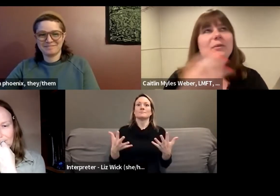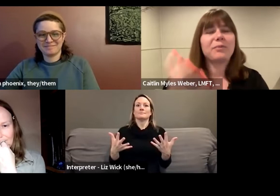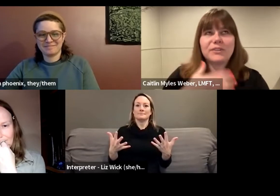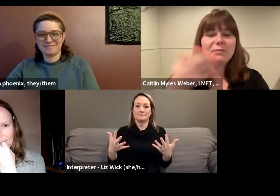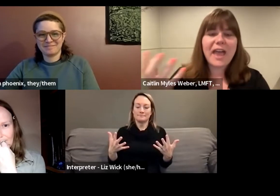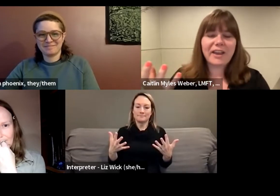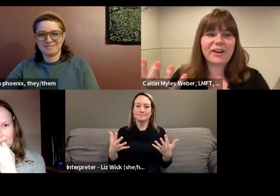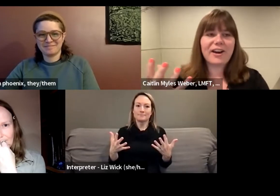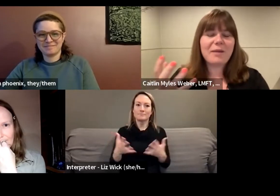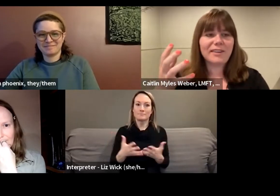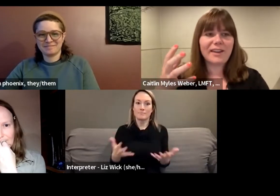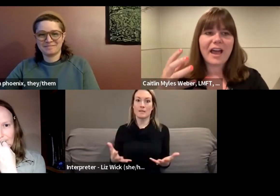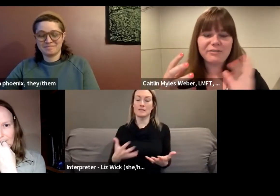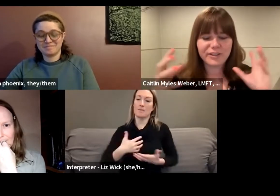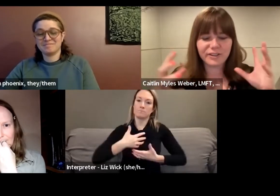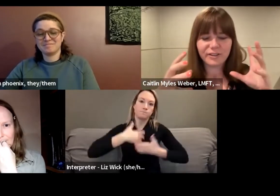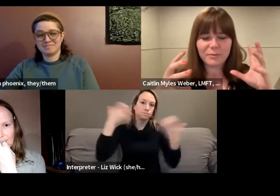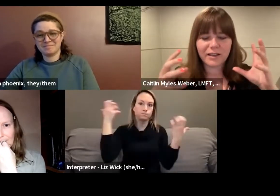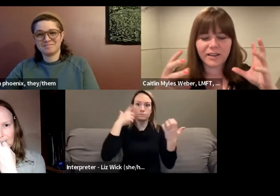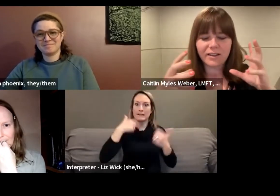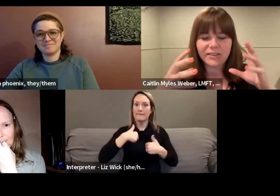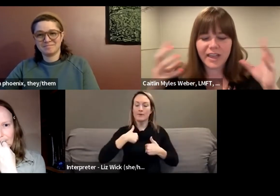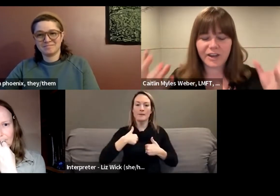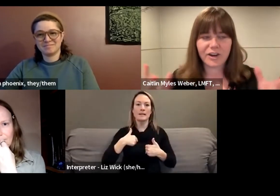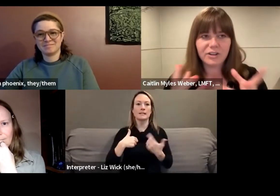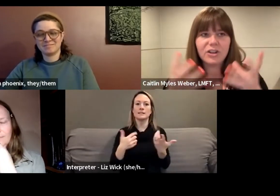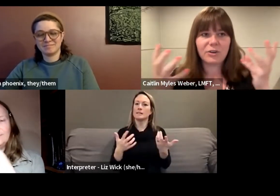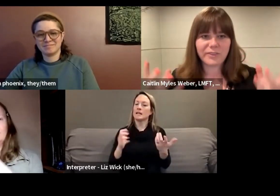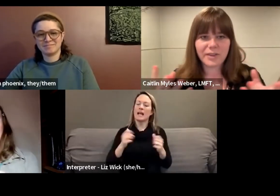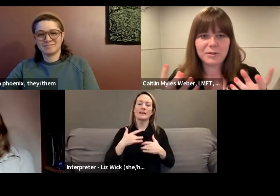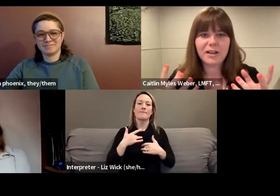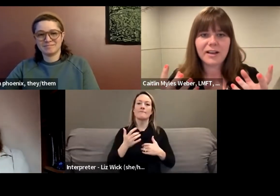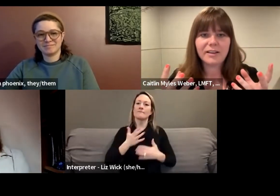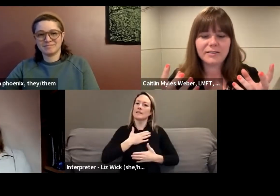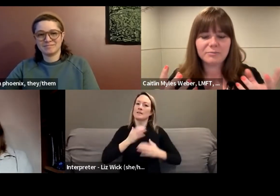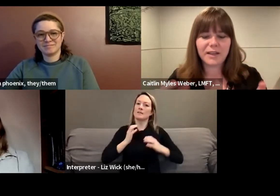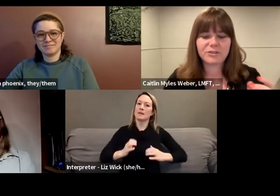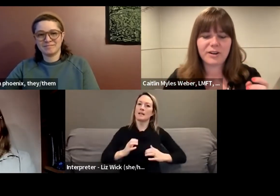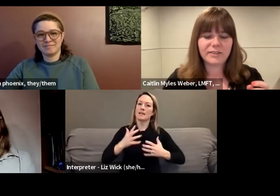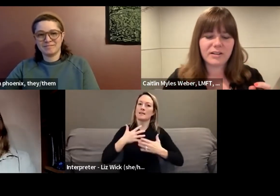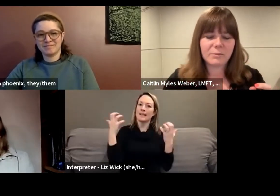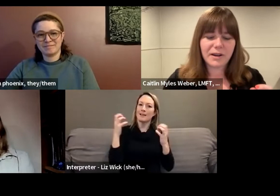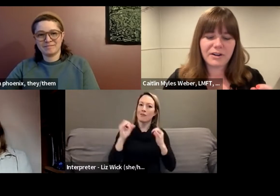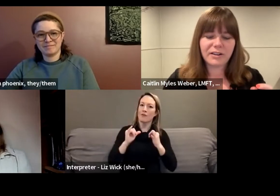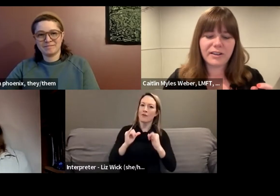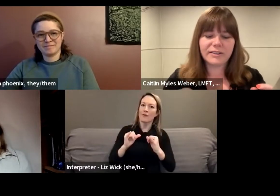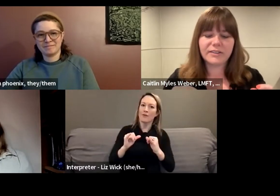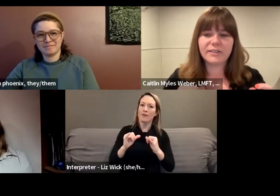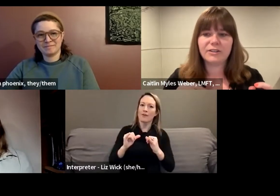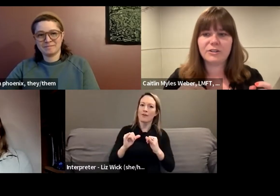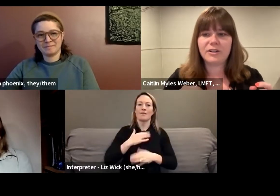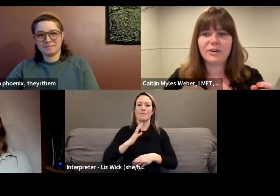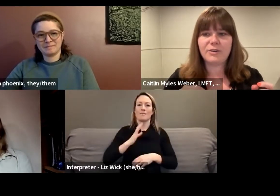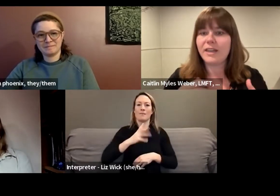It just like brings up the anger. I mean like I feel my clients anger along with them a lot, my trans and nonbinary clients